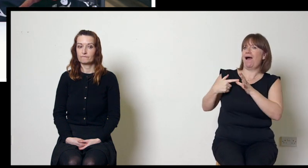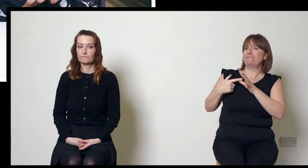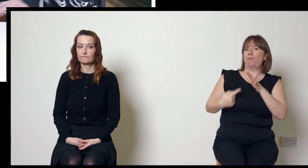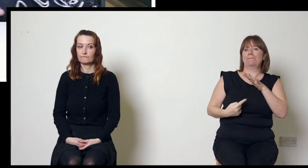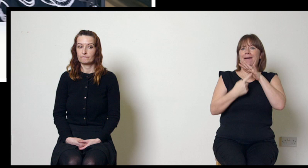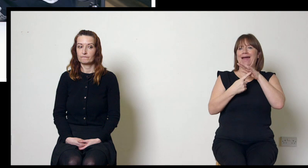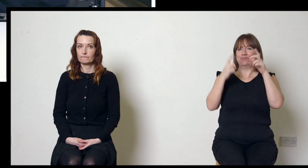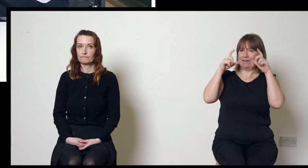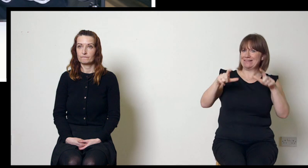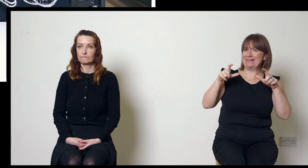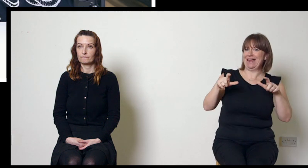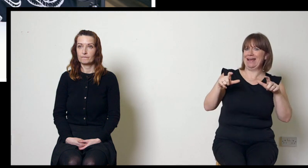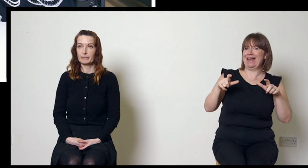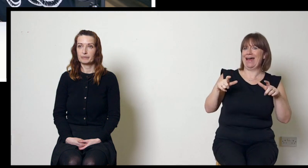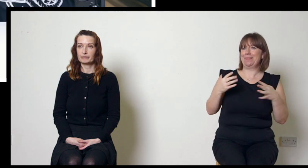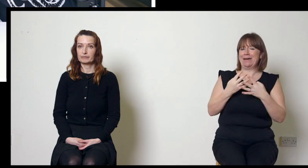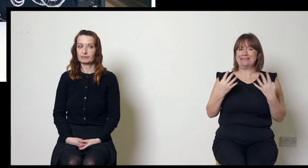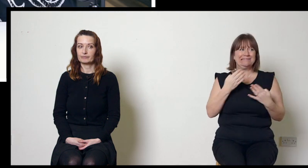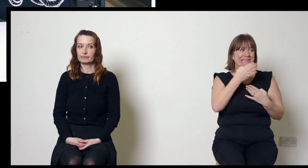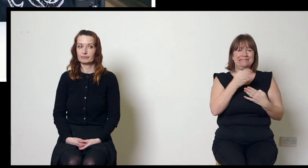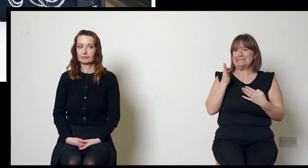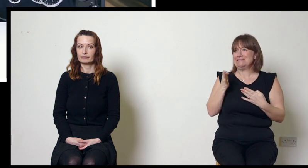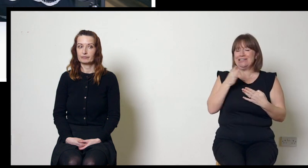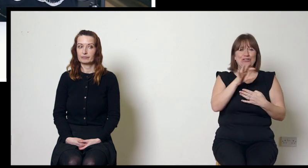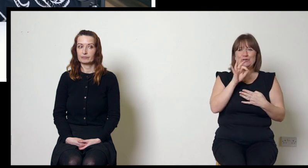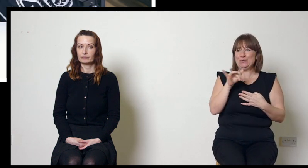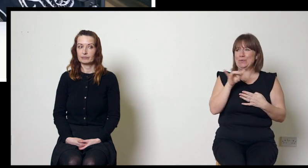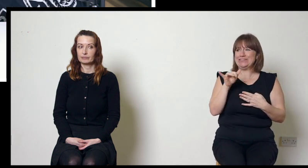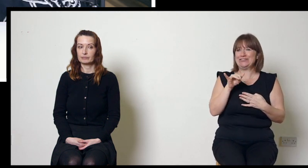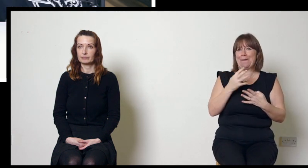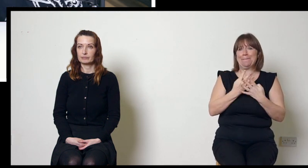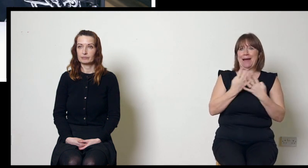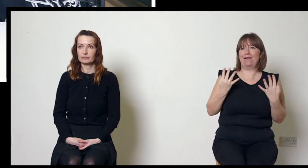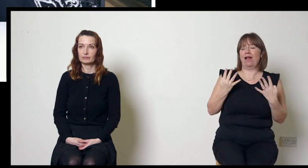and it came down to between Fae and Sonny. And the panel loved the fact that Sonny lives in Peterborough